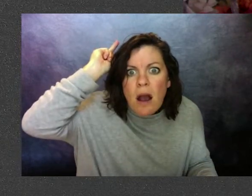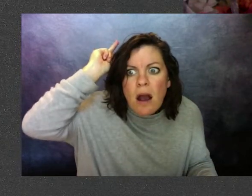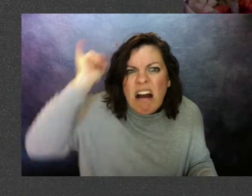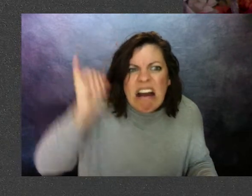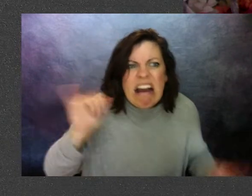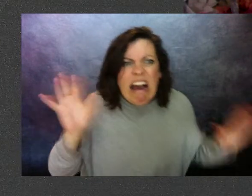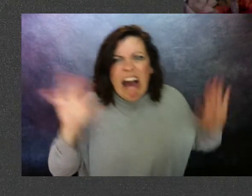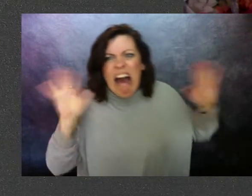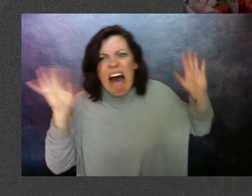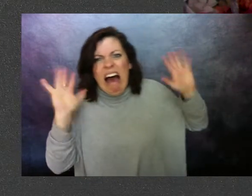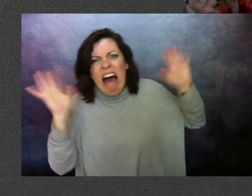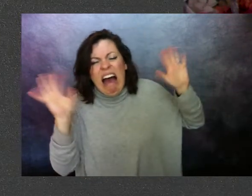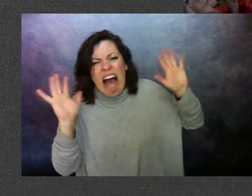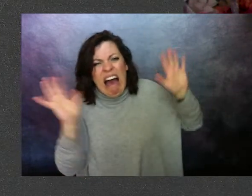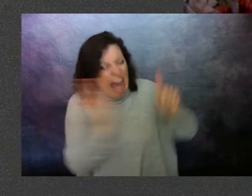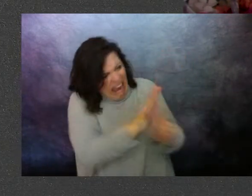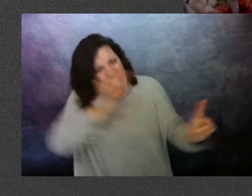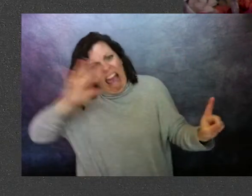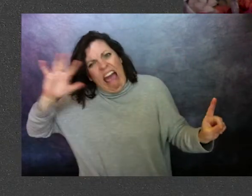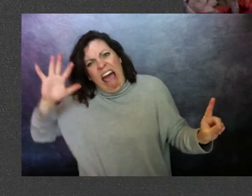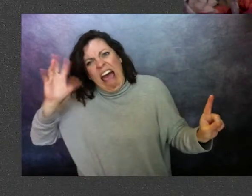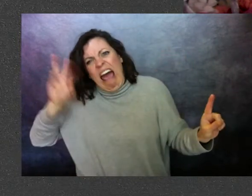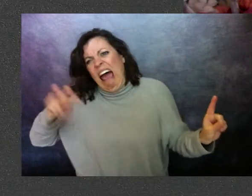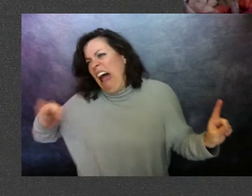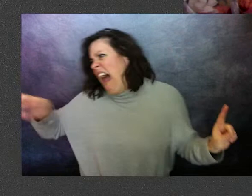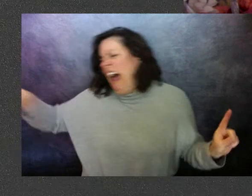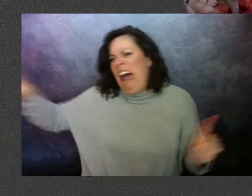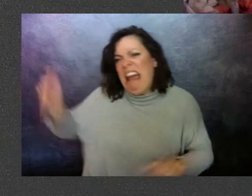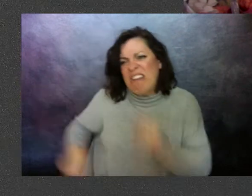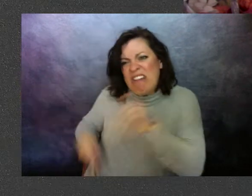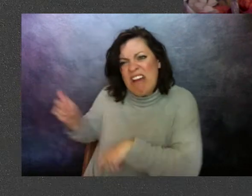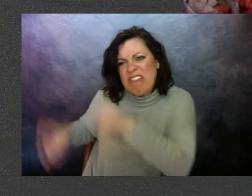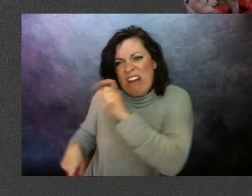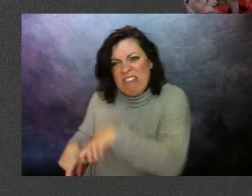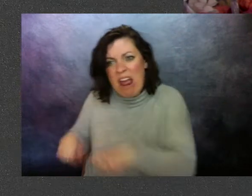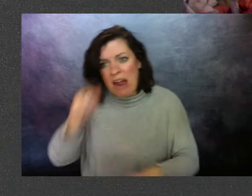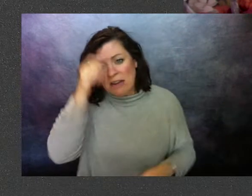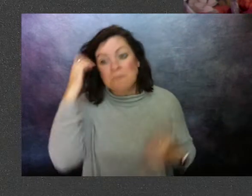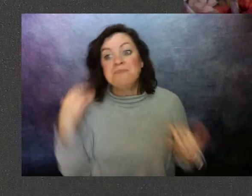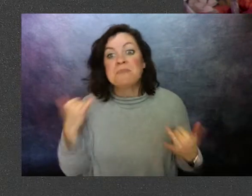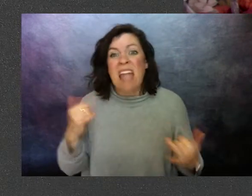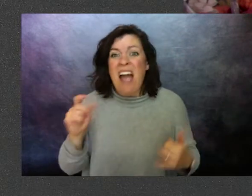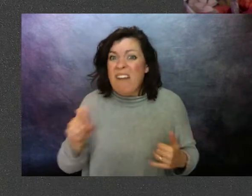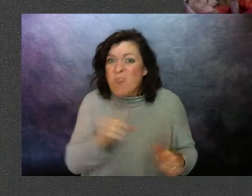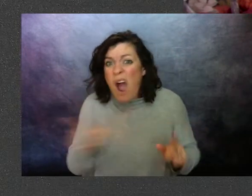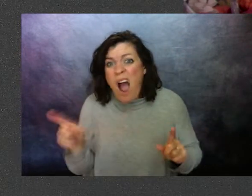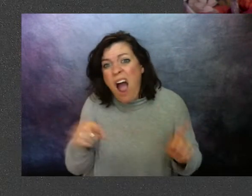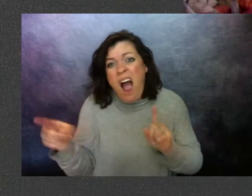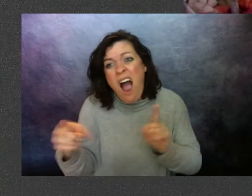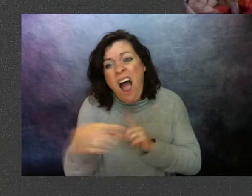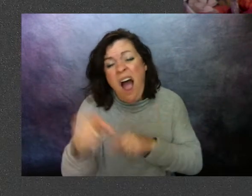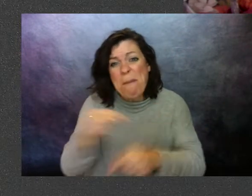Ahh, let's go. Okay, I need you to stand up for this part because we're gonna go back through all of the moves